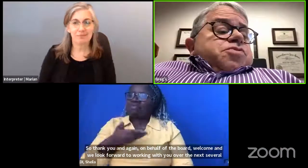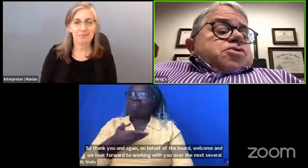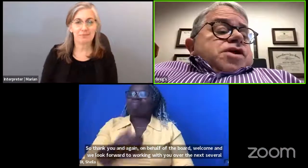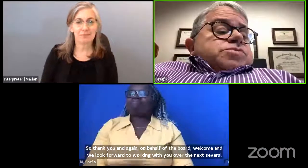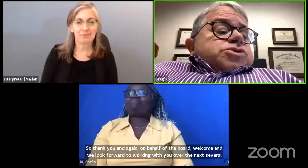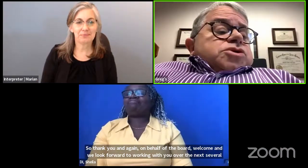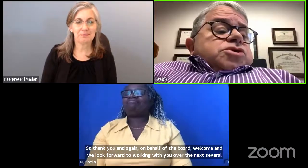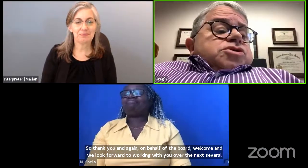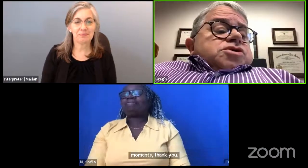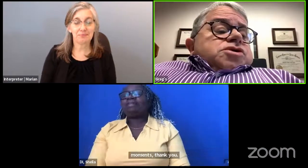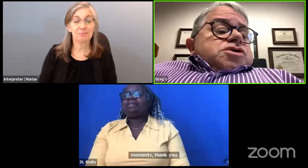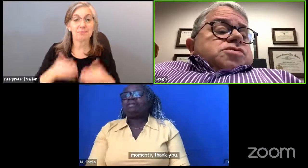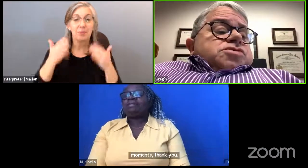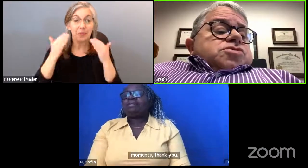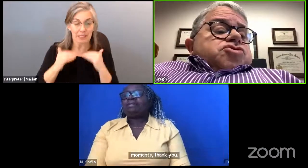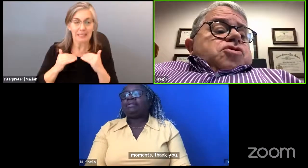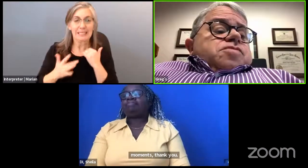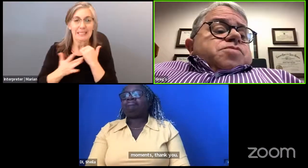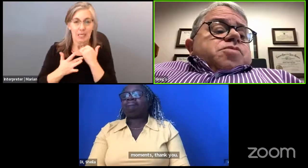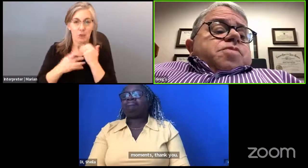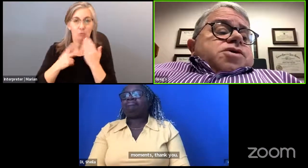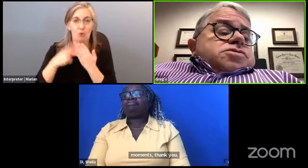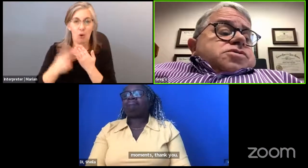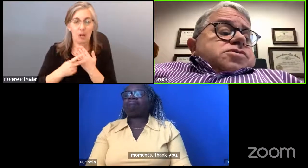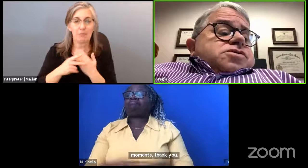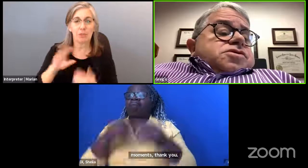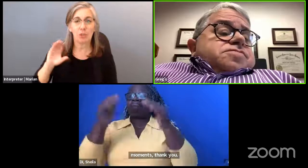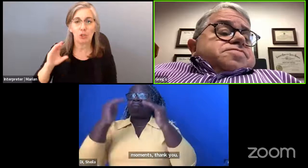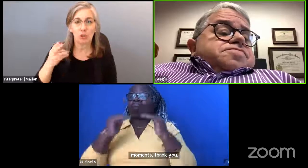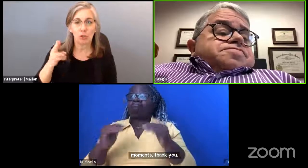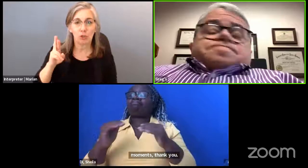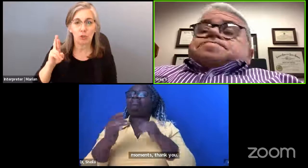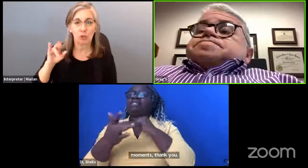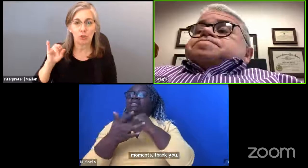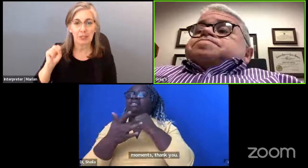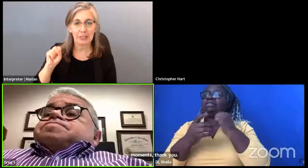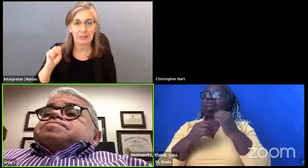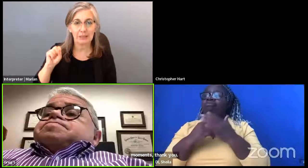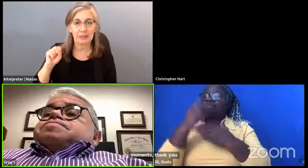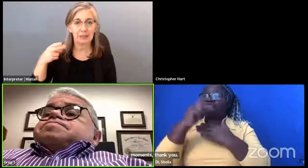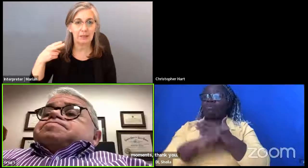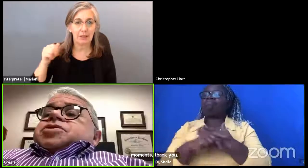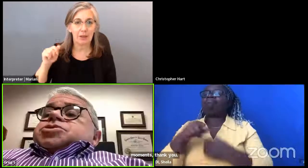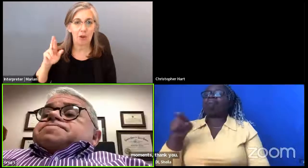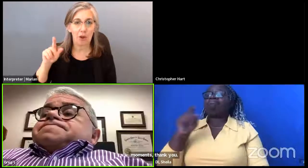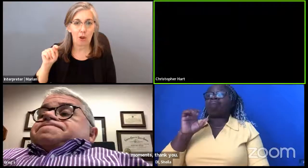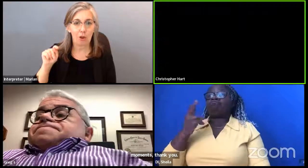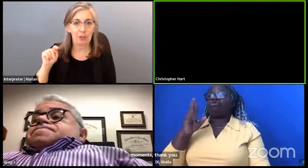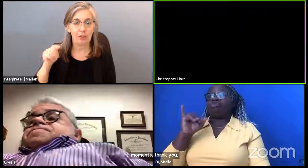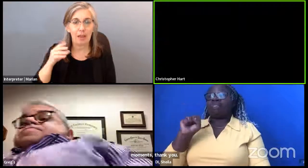Technical Programs, Chris Hart and Bill Botten, please.